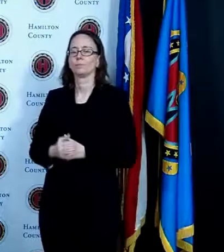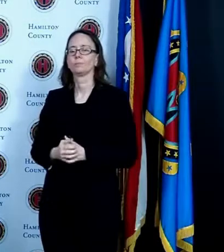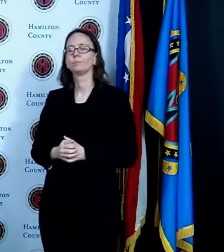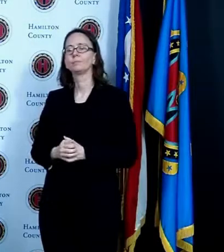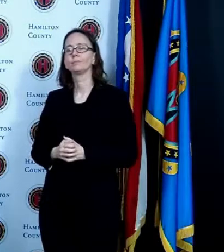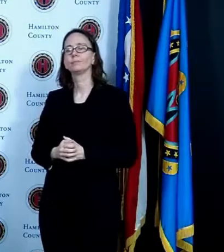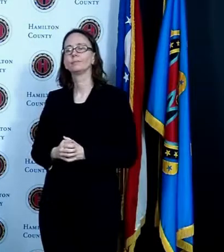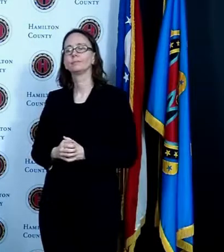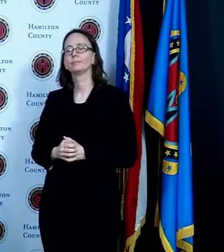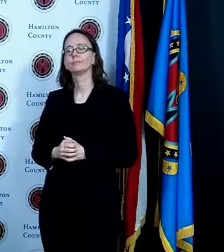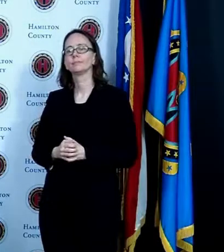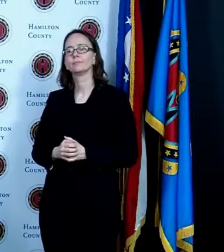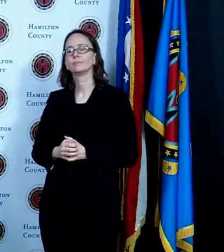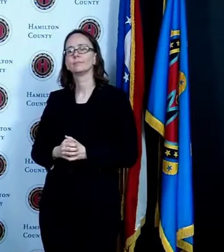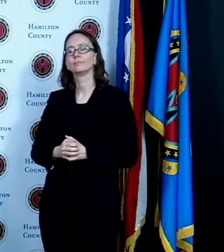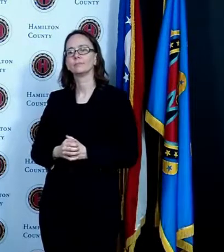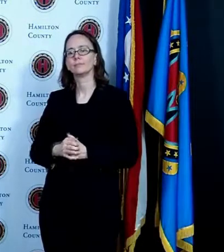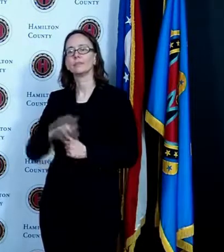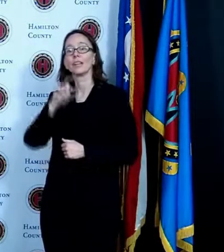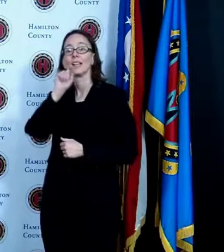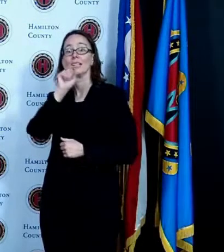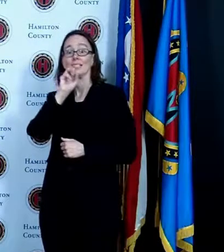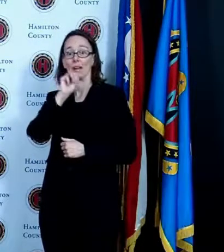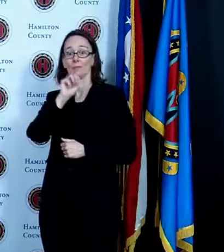talking about this but before we get to Tom we're going to talk to Greg